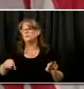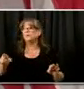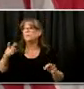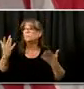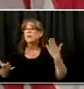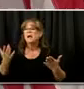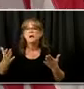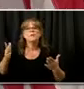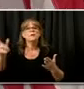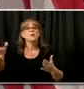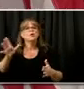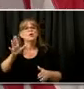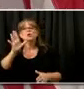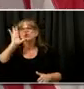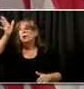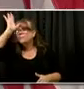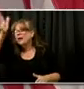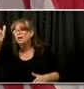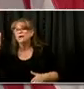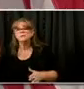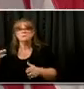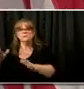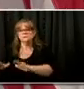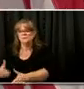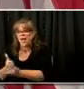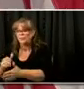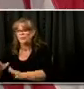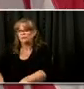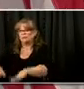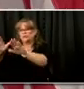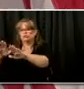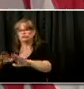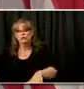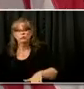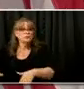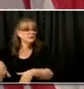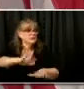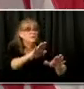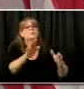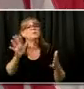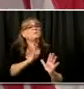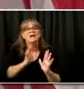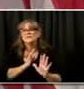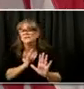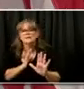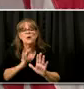those can be valid reasons, but what is important is that that kid’s education is just as important